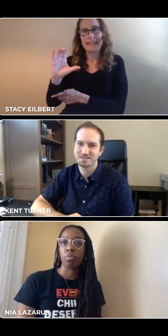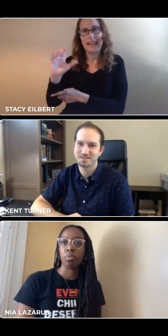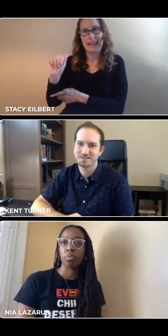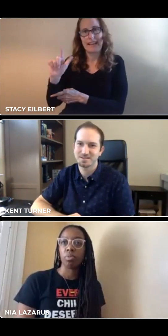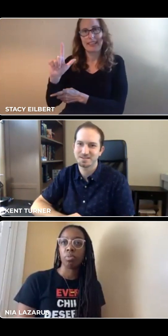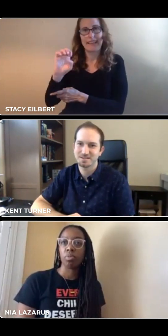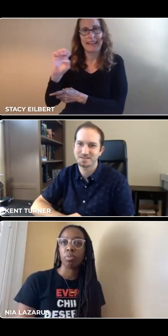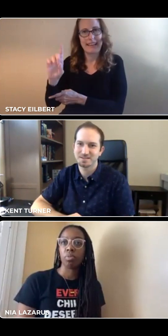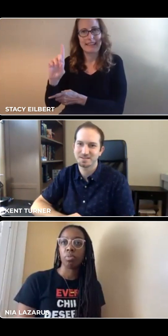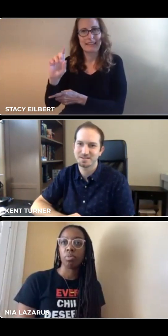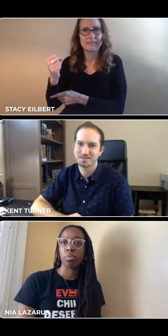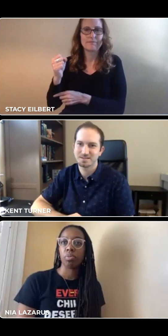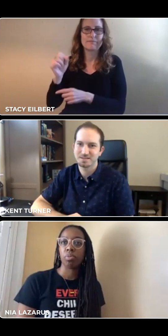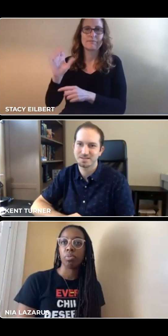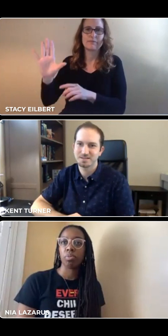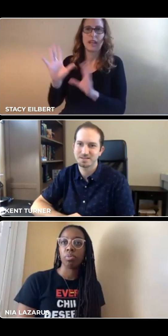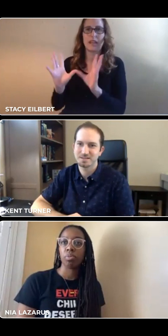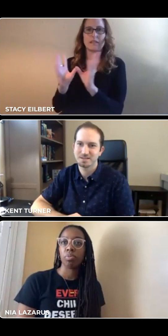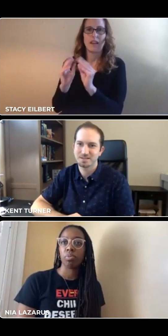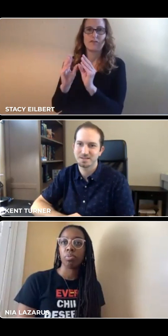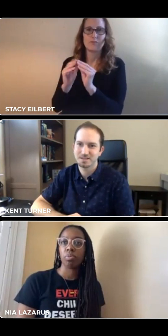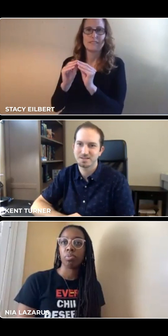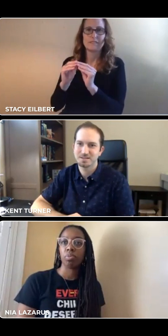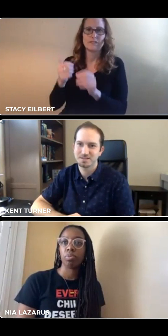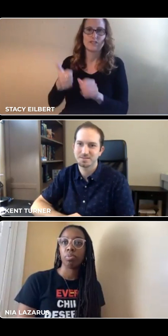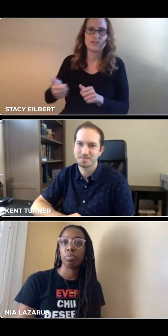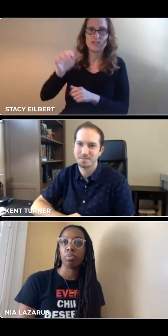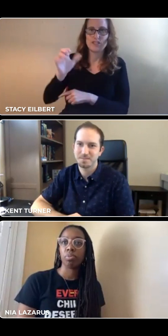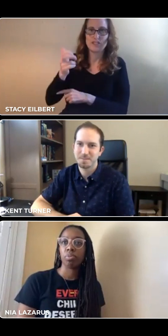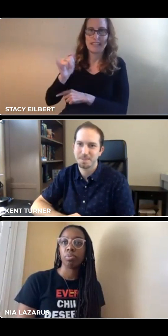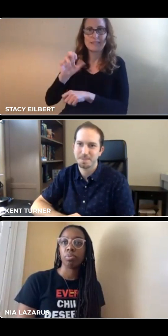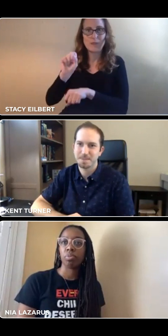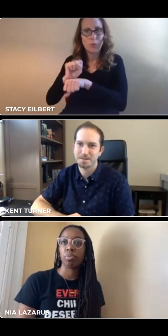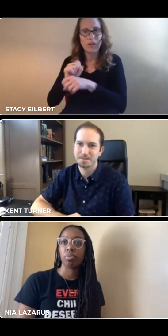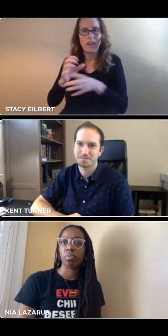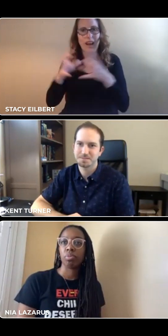I've been Cal-ED's Conference